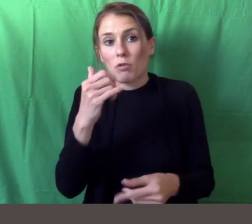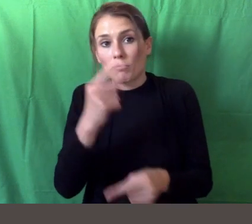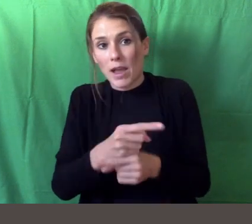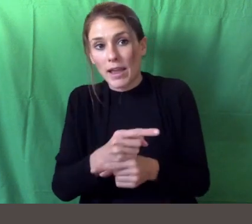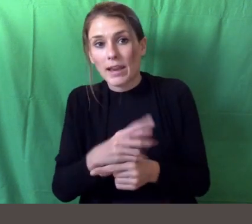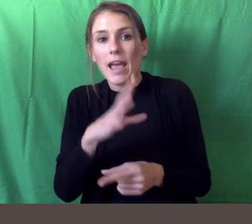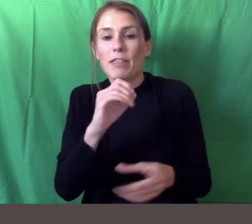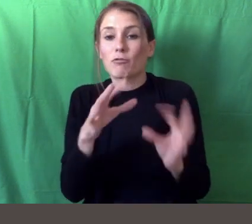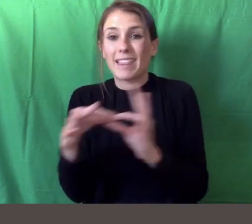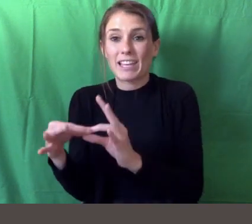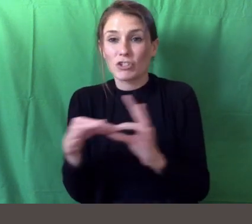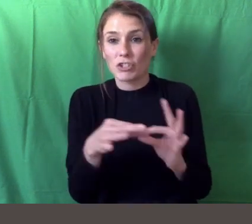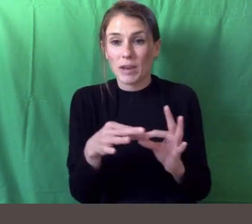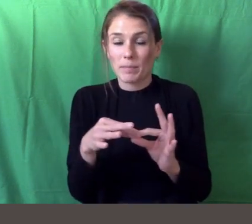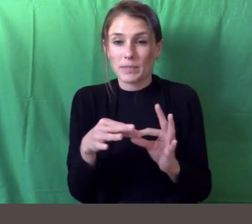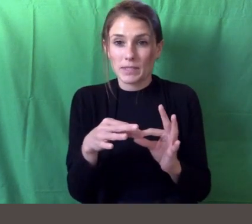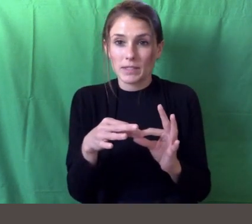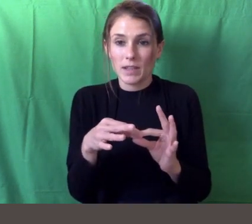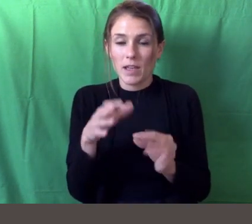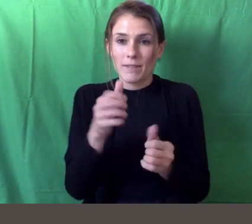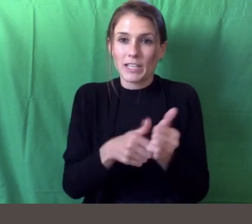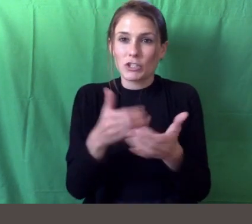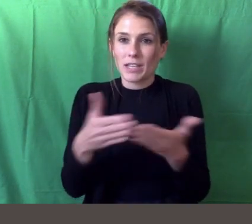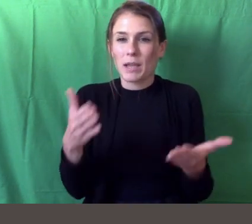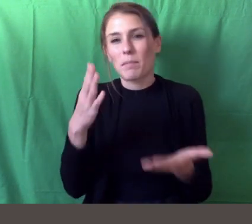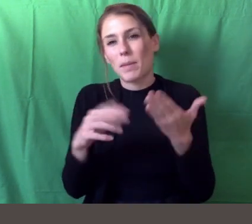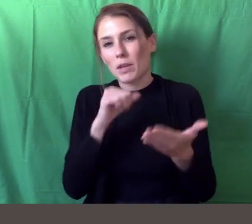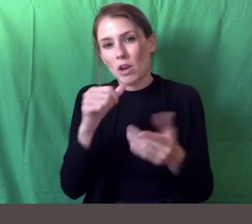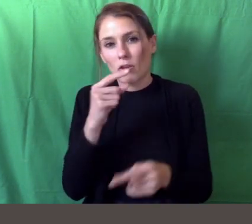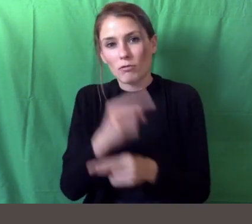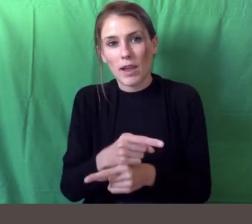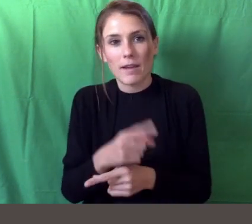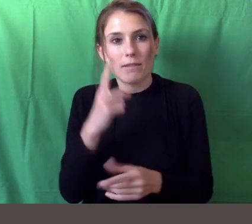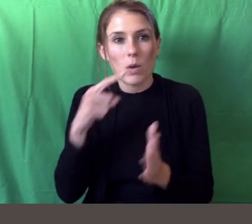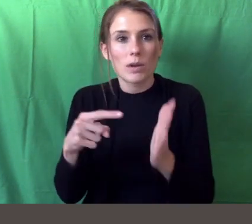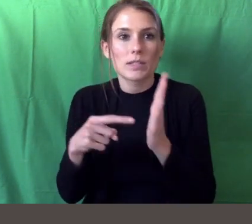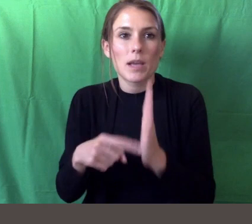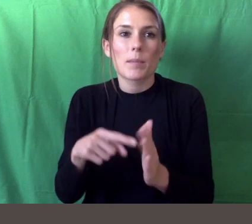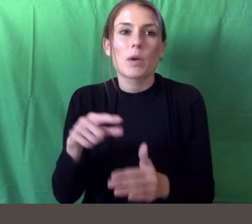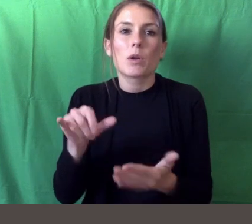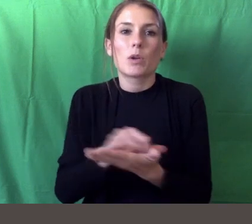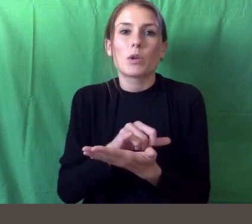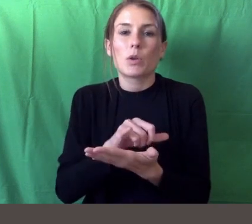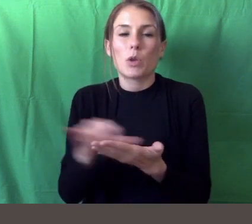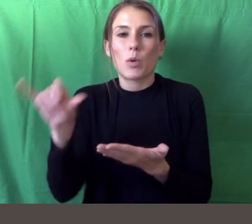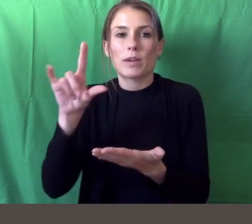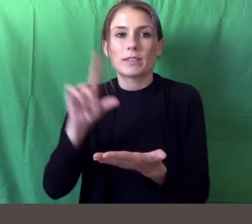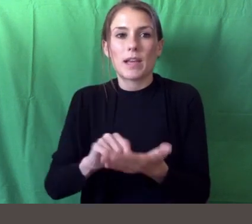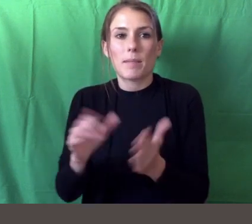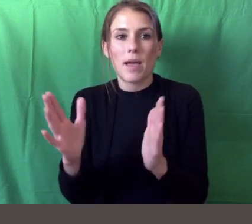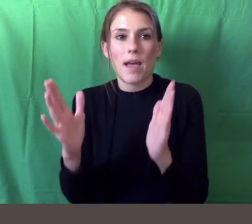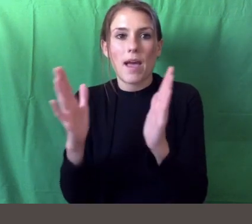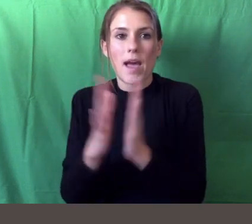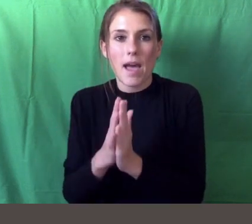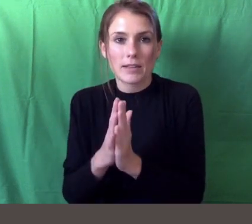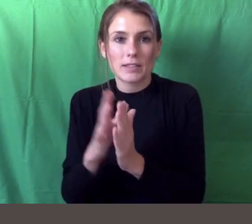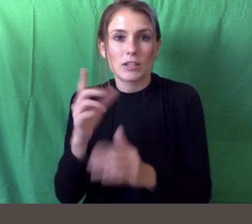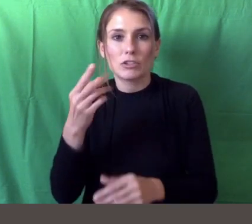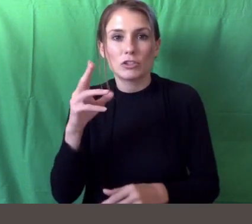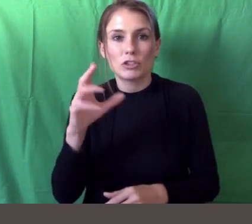may also be incorrect. For example, the New York Times asked ChatGPT for the first mention of AI in New York